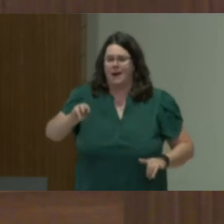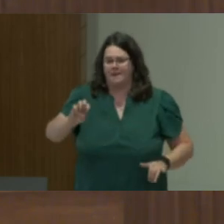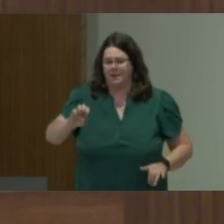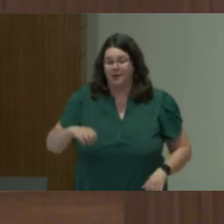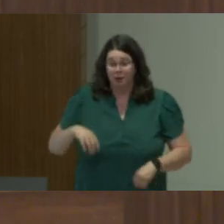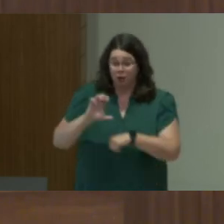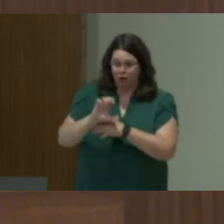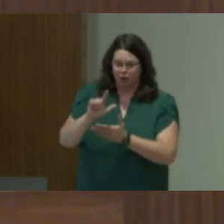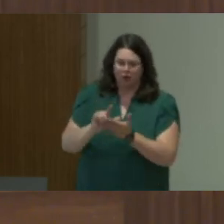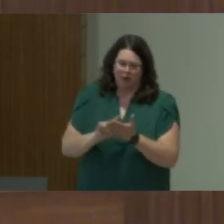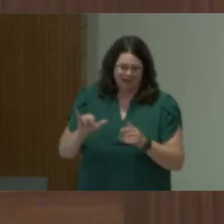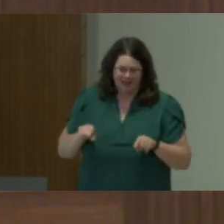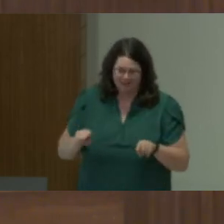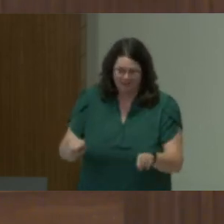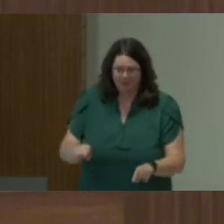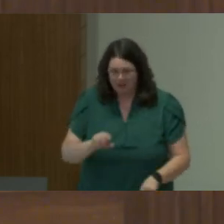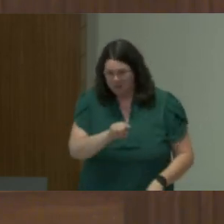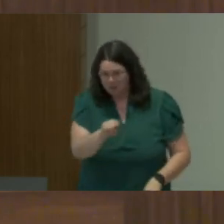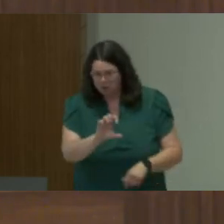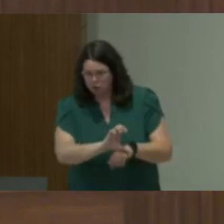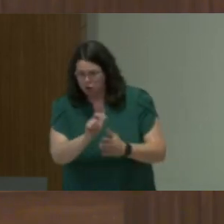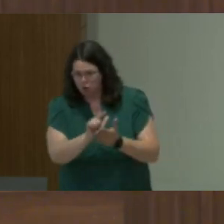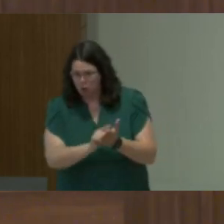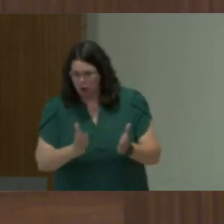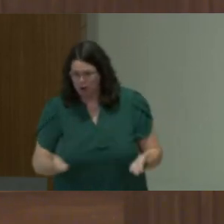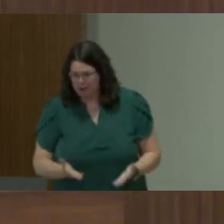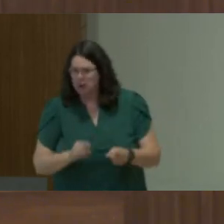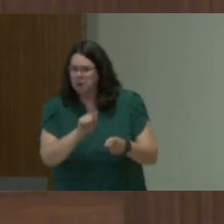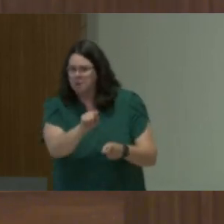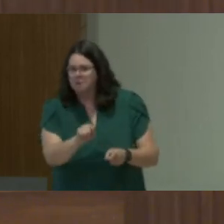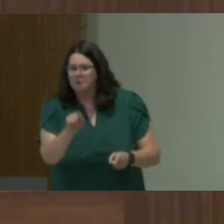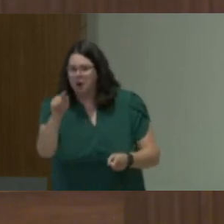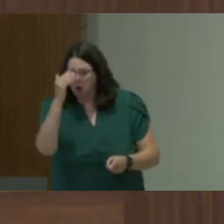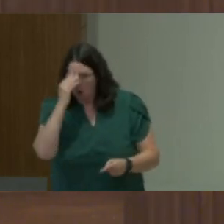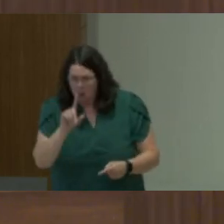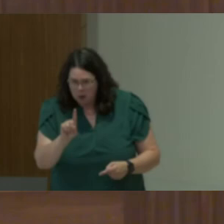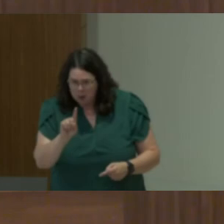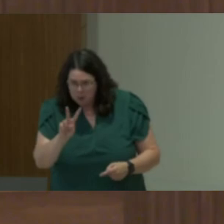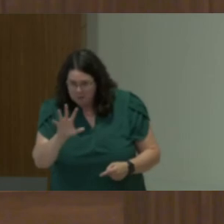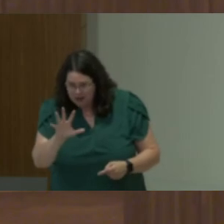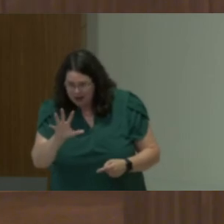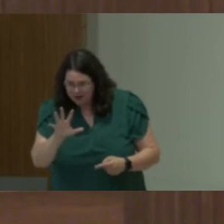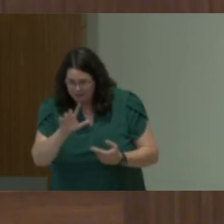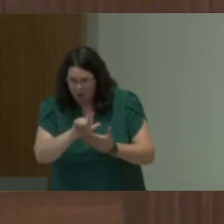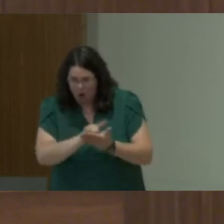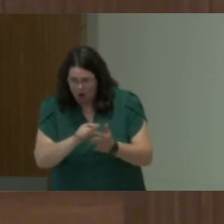The canonists in the audience will be well aware of such cannons as 125 and